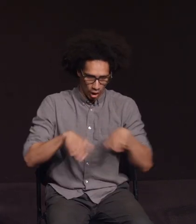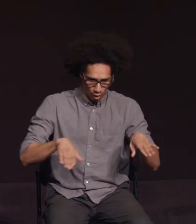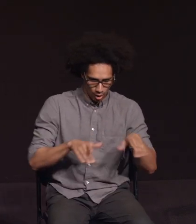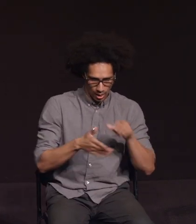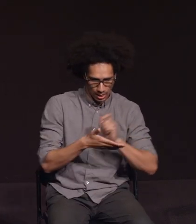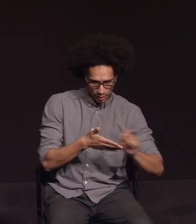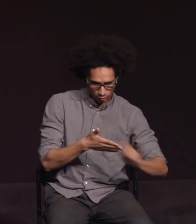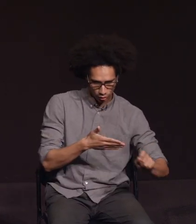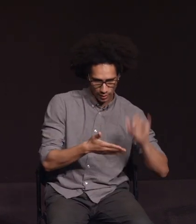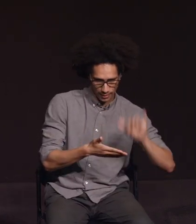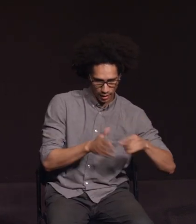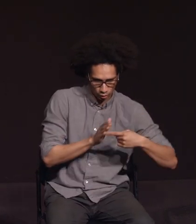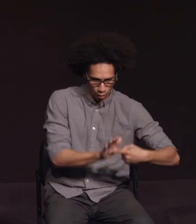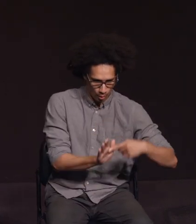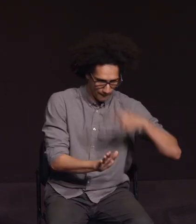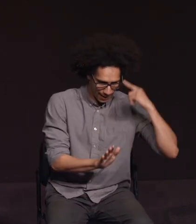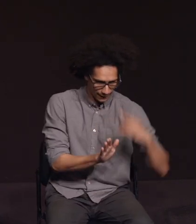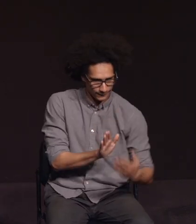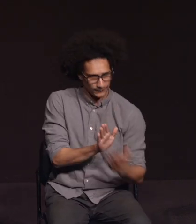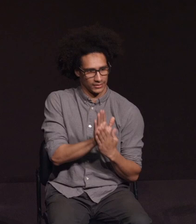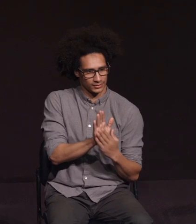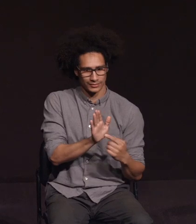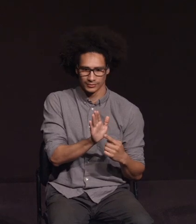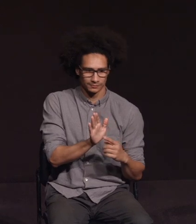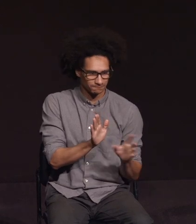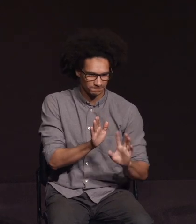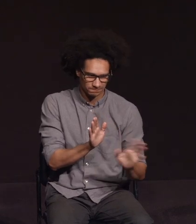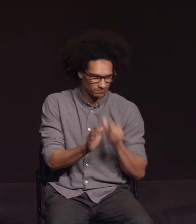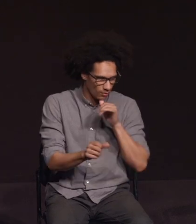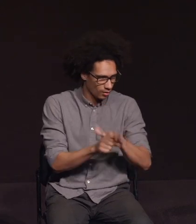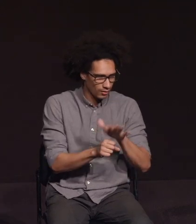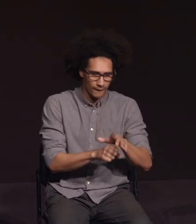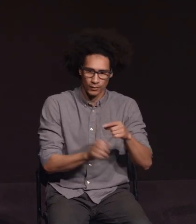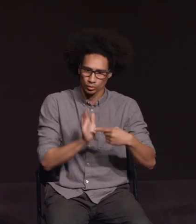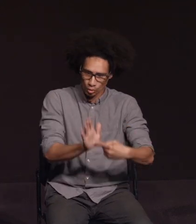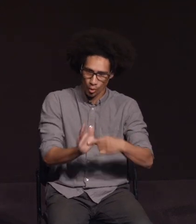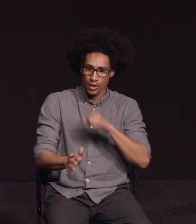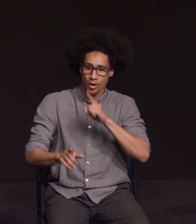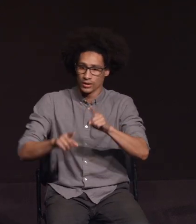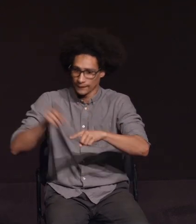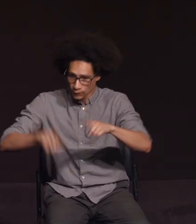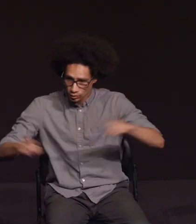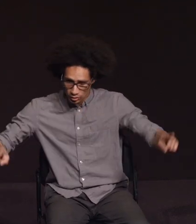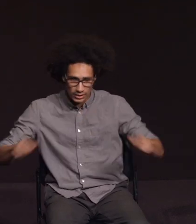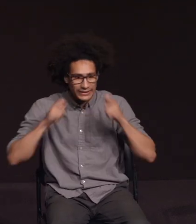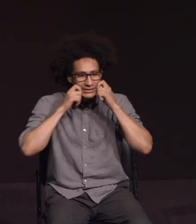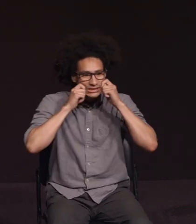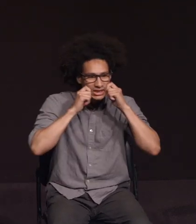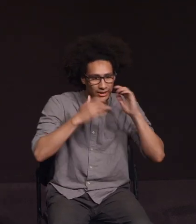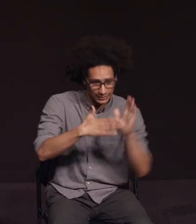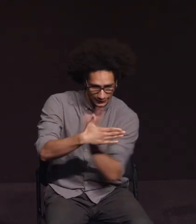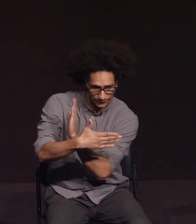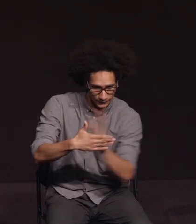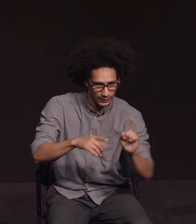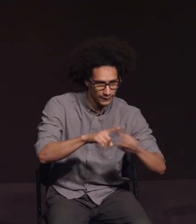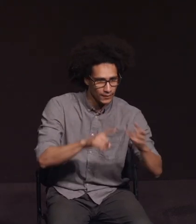is--depicts Black children, but we need to show that there is diversity in skin tone and color as well as families, so I hope